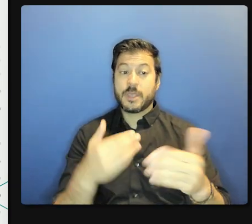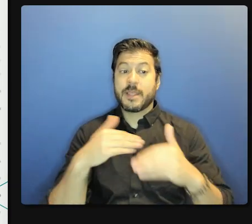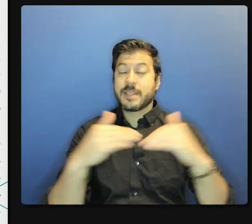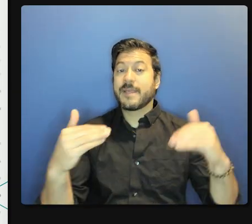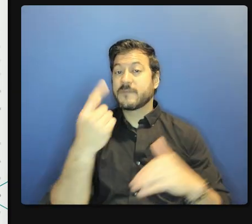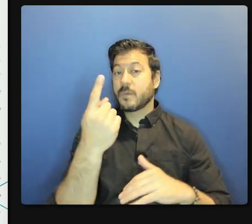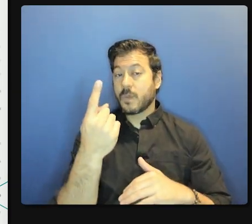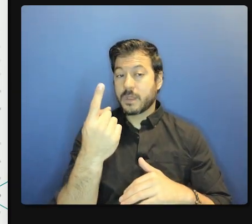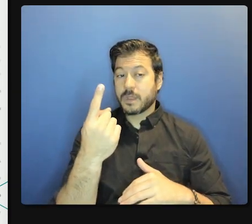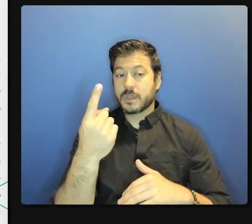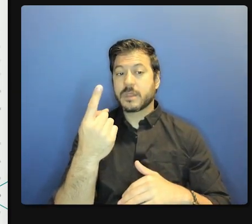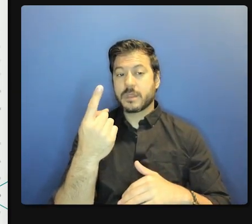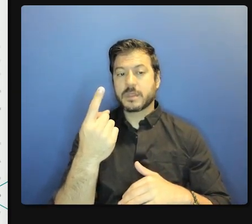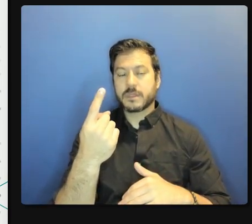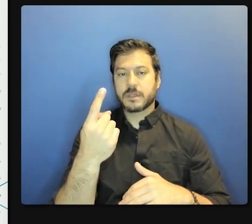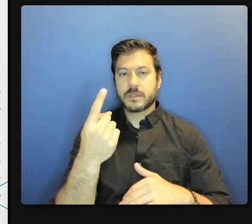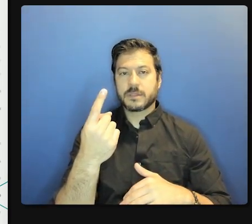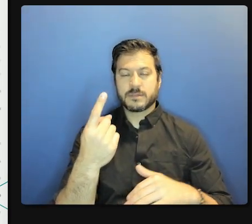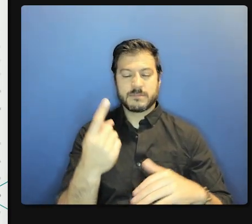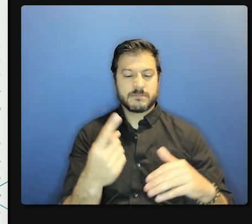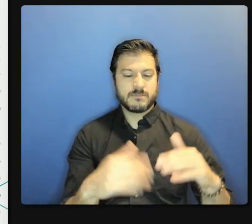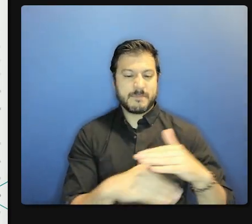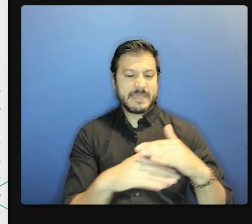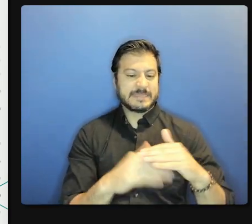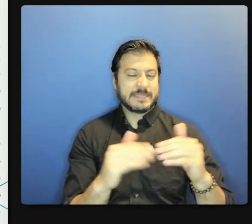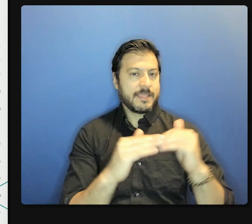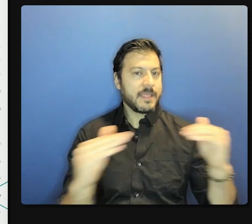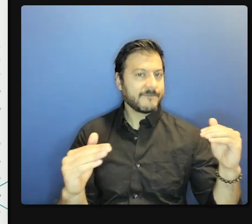Here I'm on Level 1 on Squid Coast.